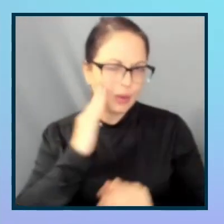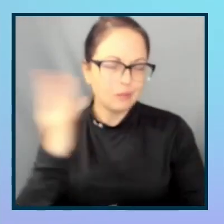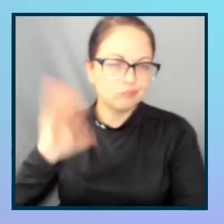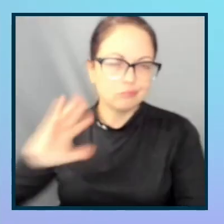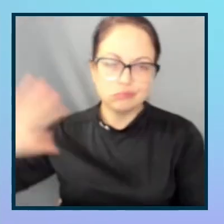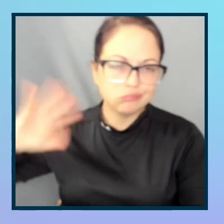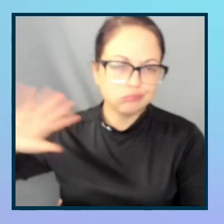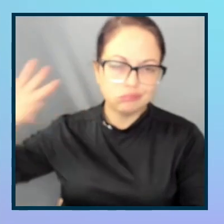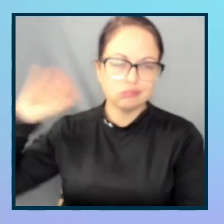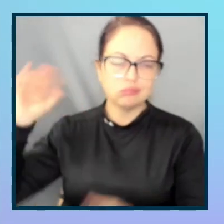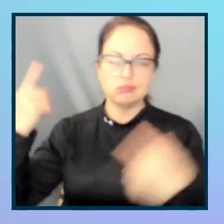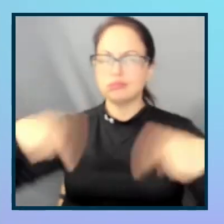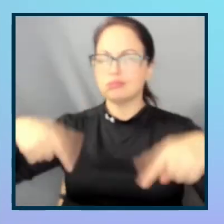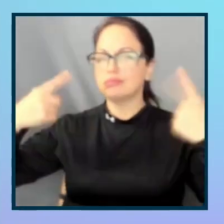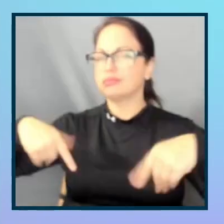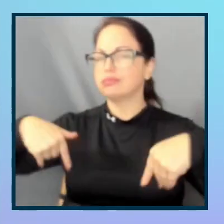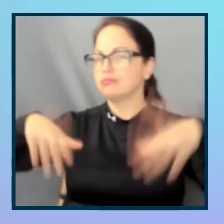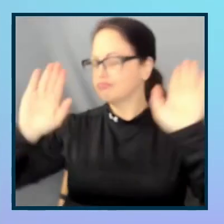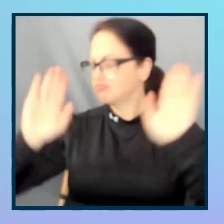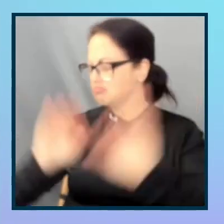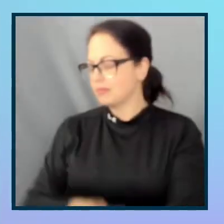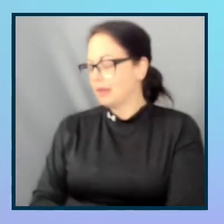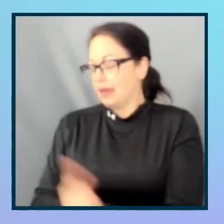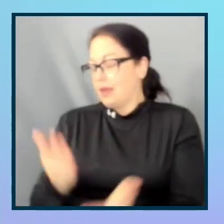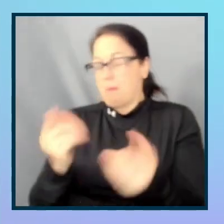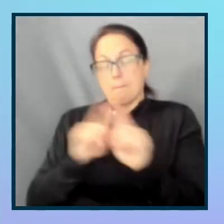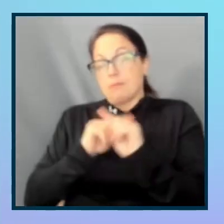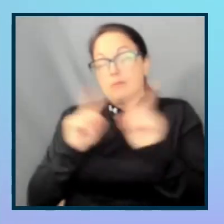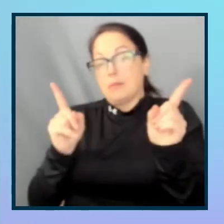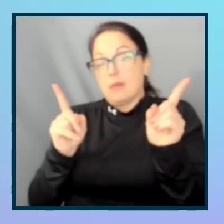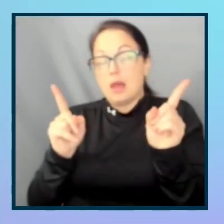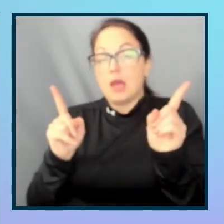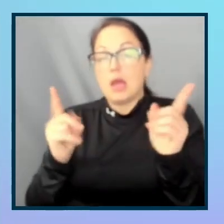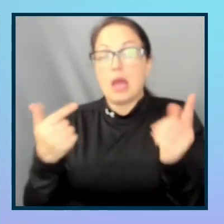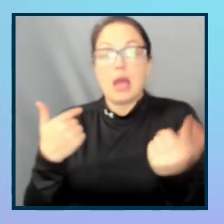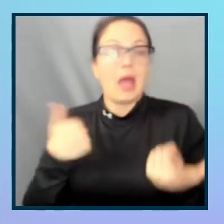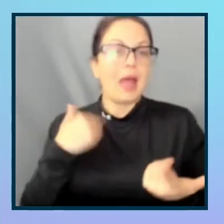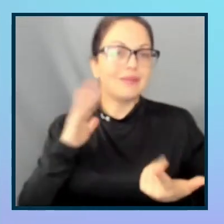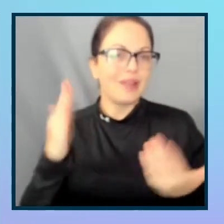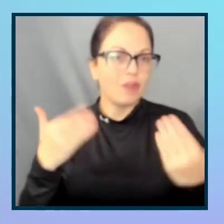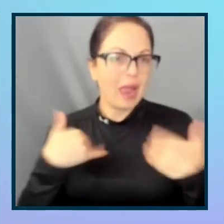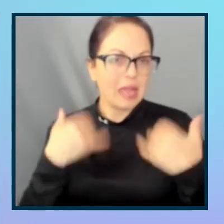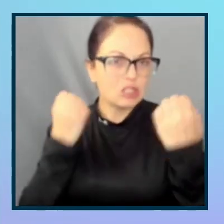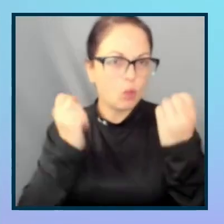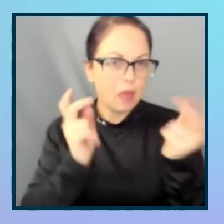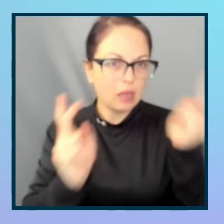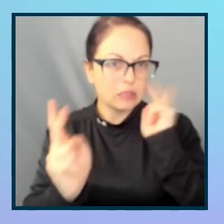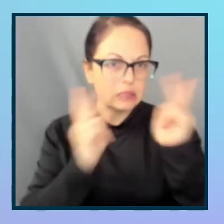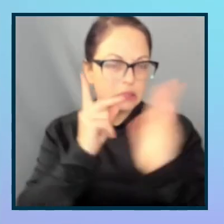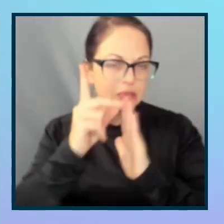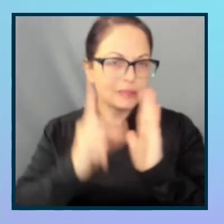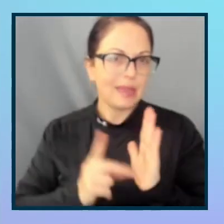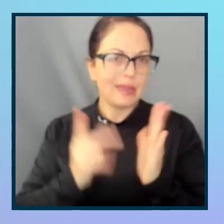I've never had so many visual designers interested in wanting to become accessibility specialists.